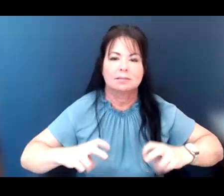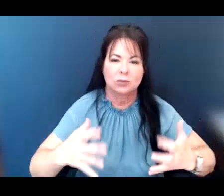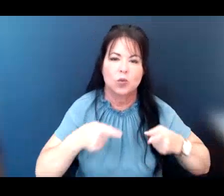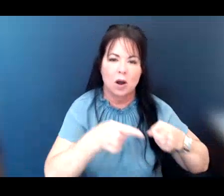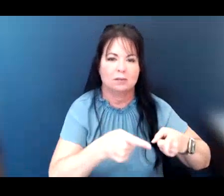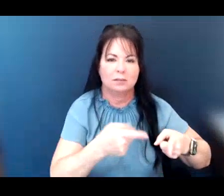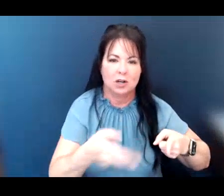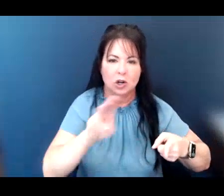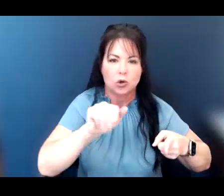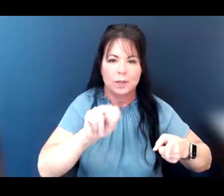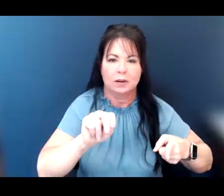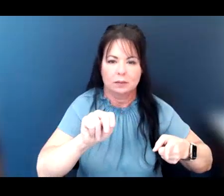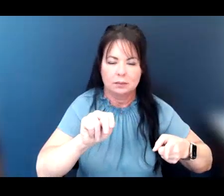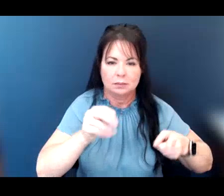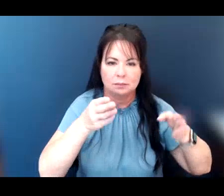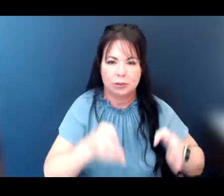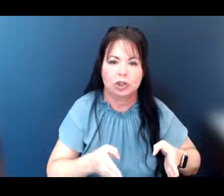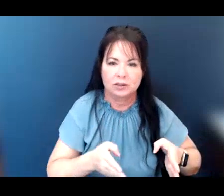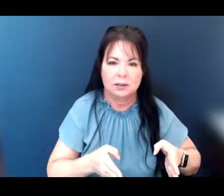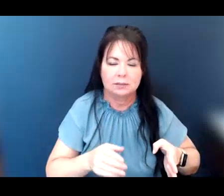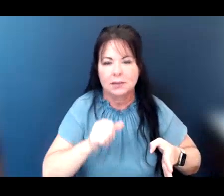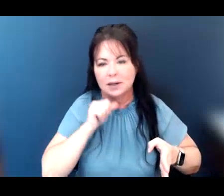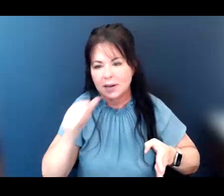of the writer, not the factual data they are providing so much.